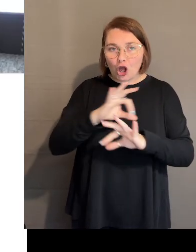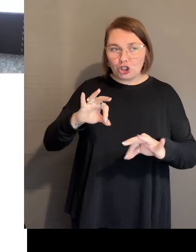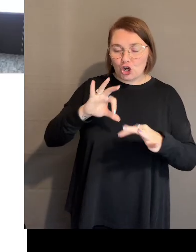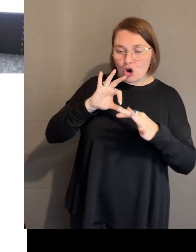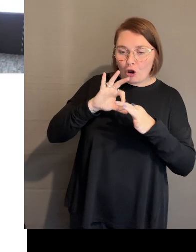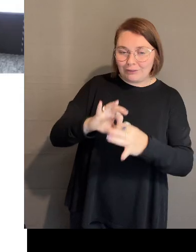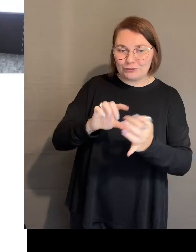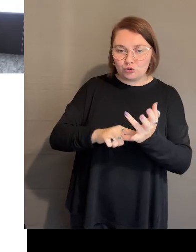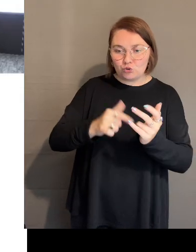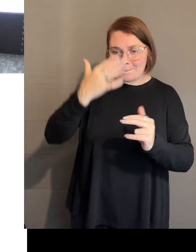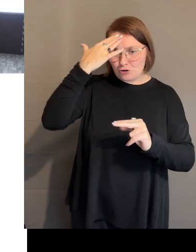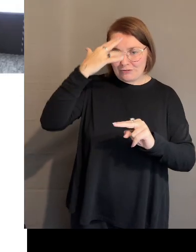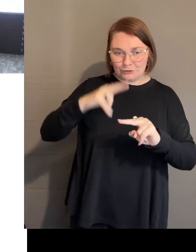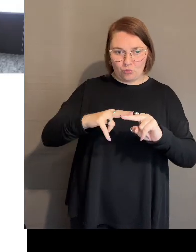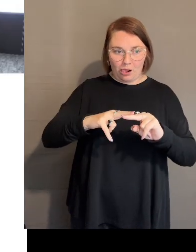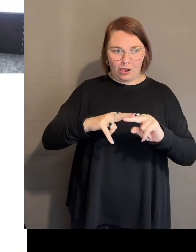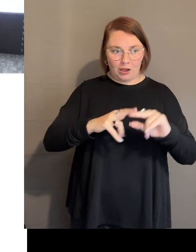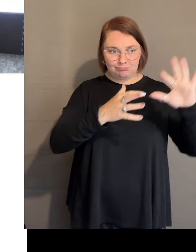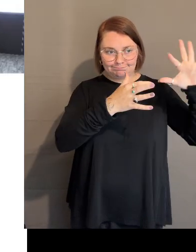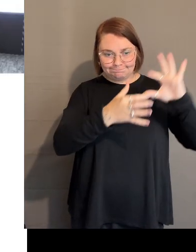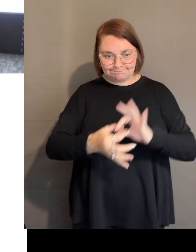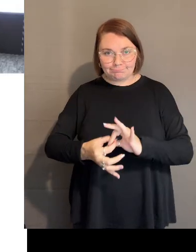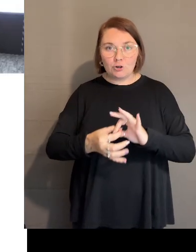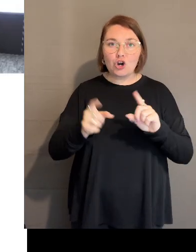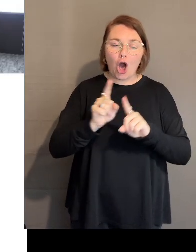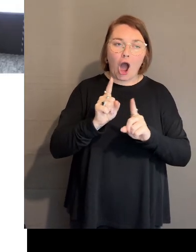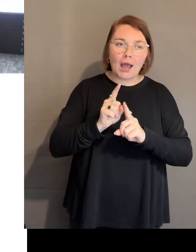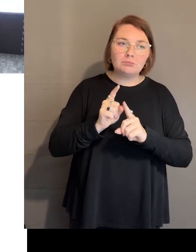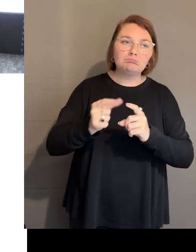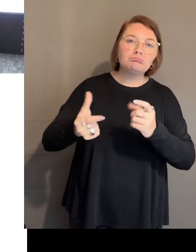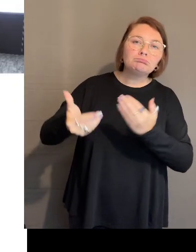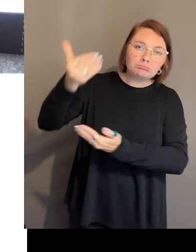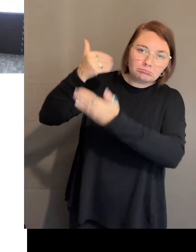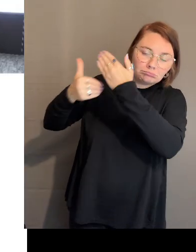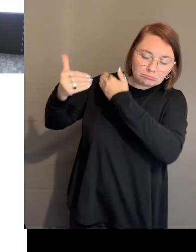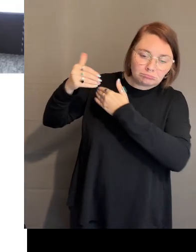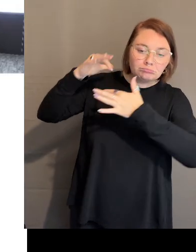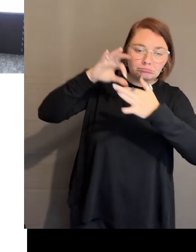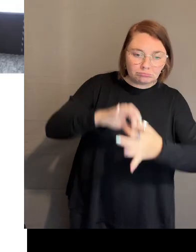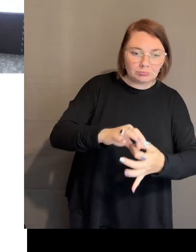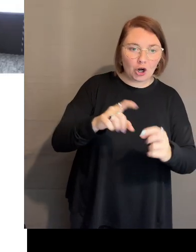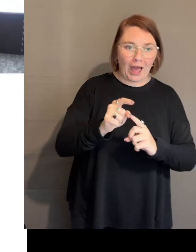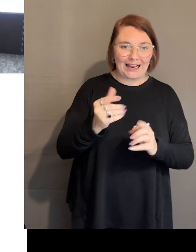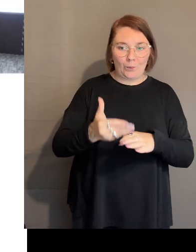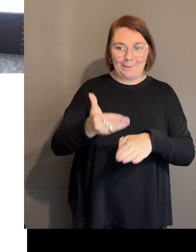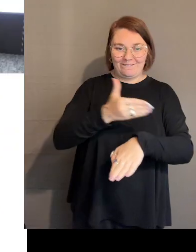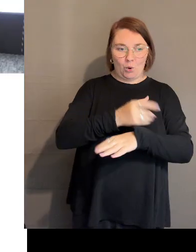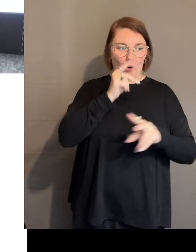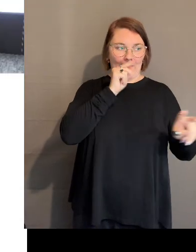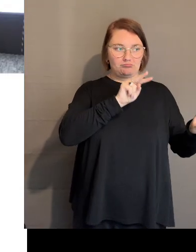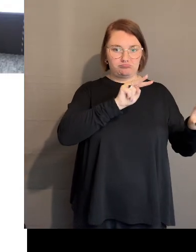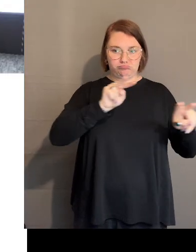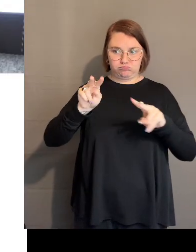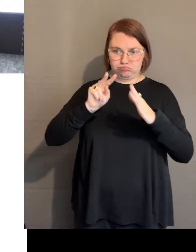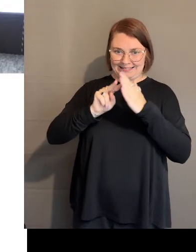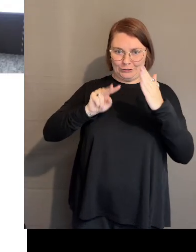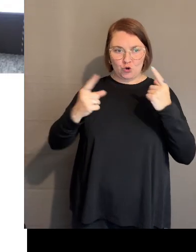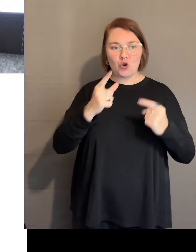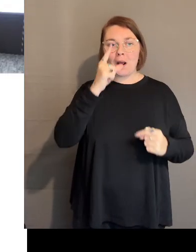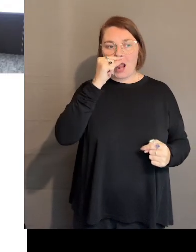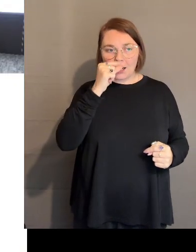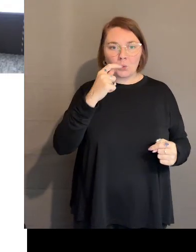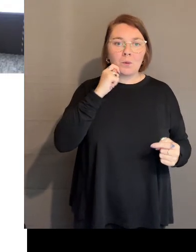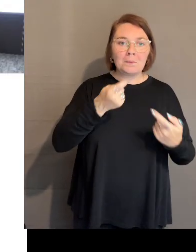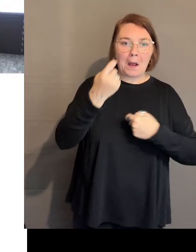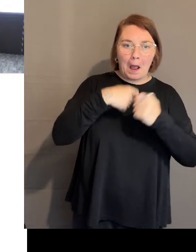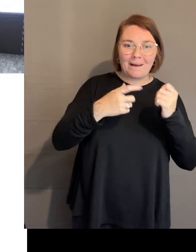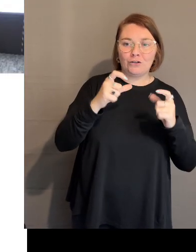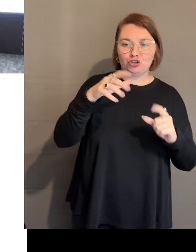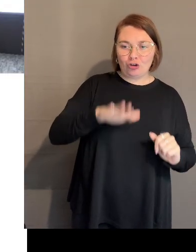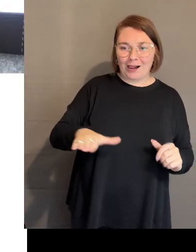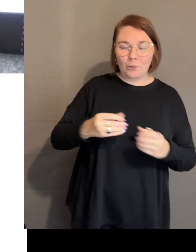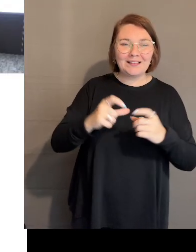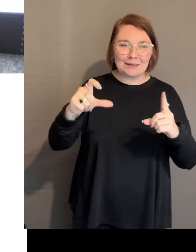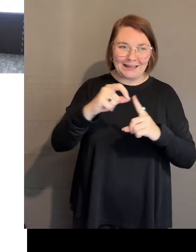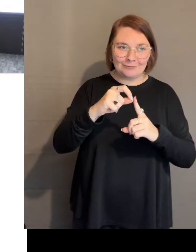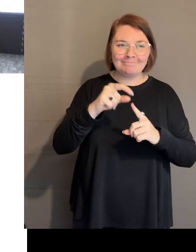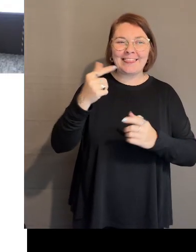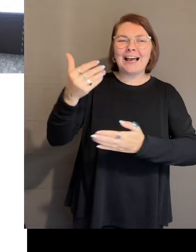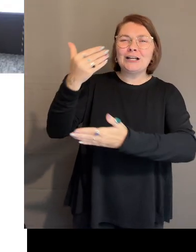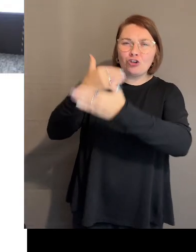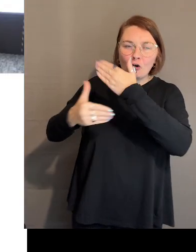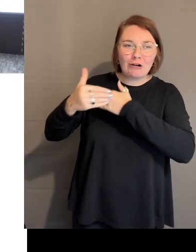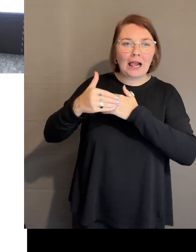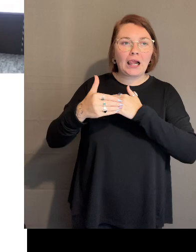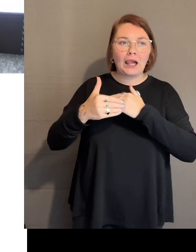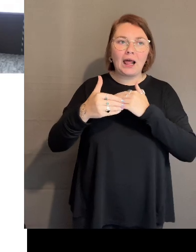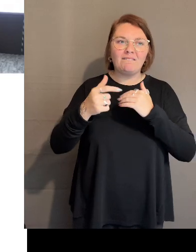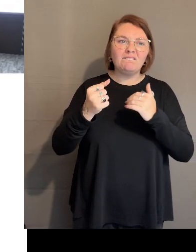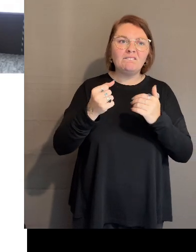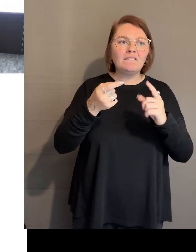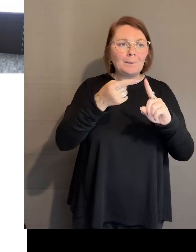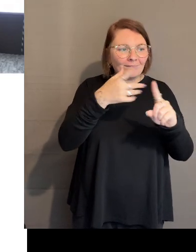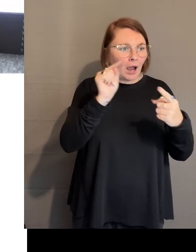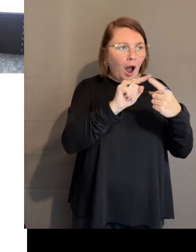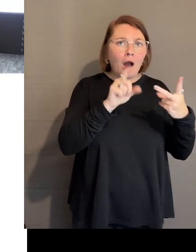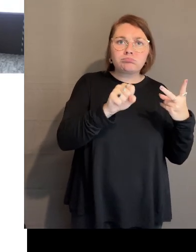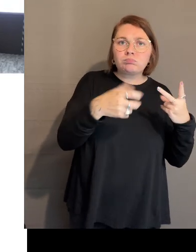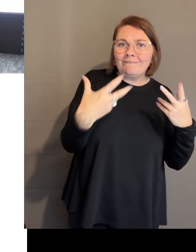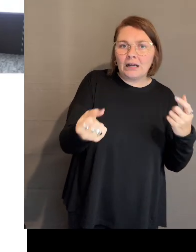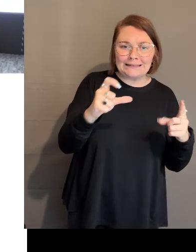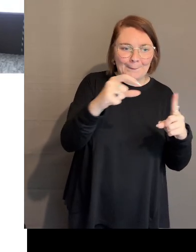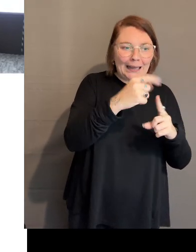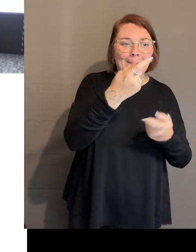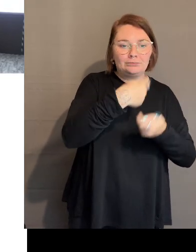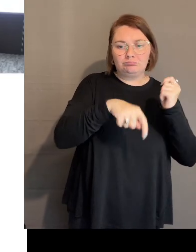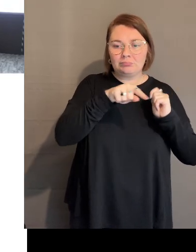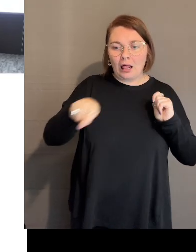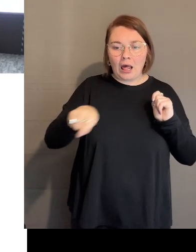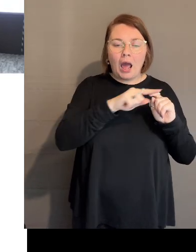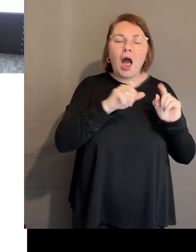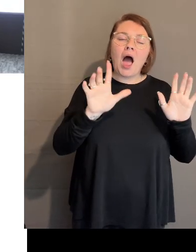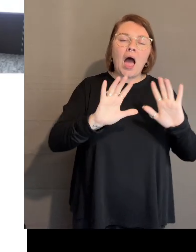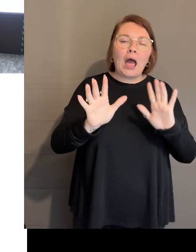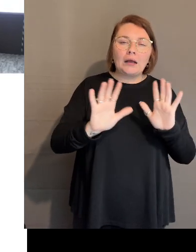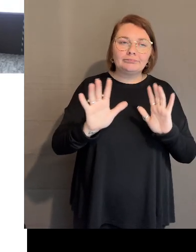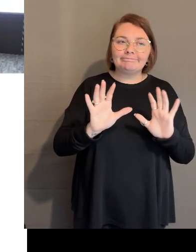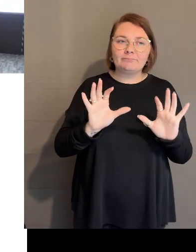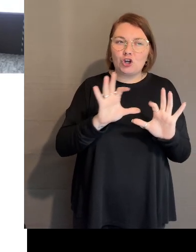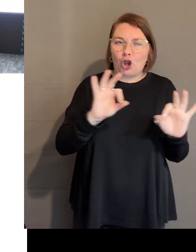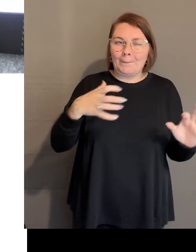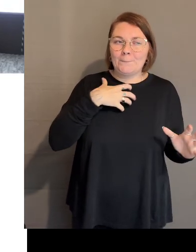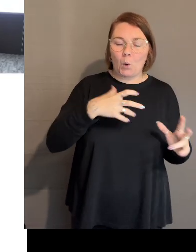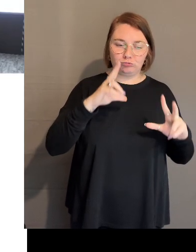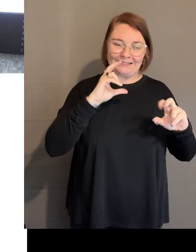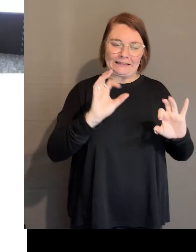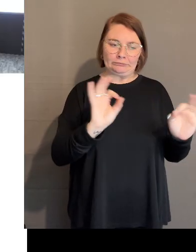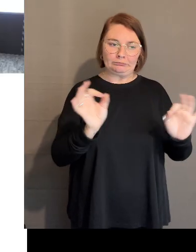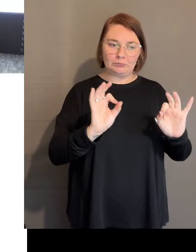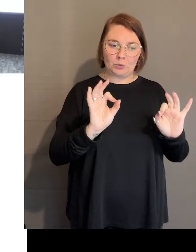uncorrelated with parental characteristics, so how likely is it that we can, beforehand, say who are more likely to have a child with CP? This has historically been… certain characteristics have been connected to this. This does not seem to apply anymore.